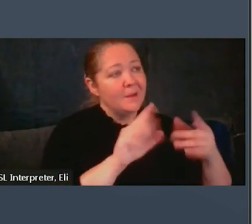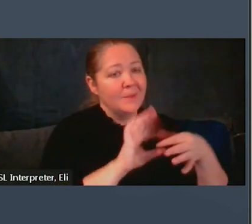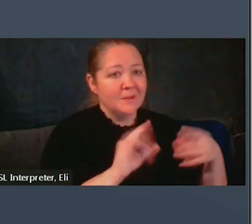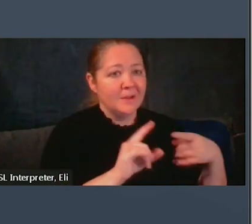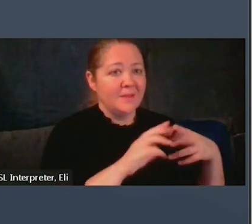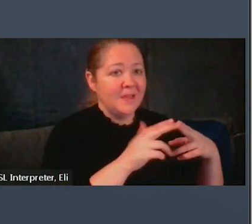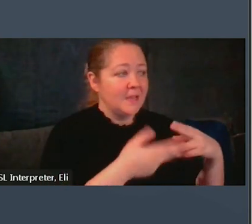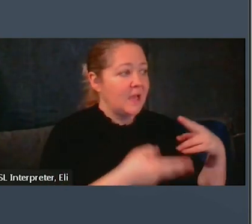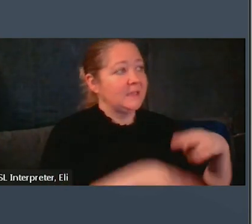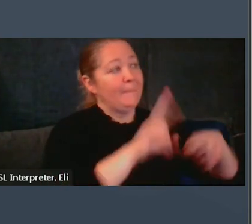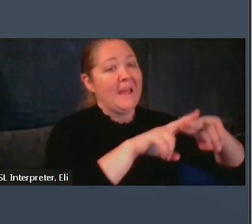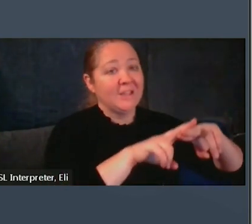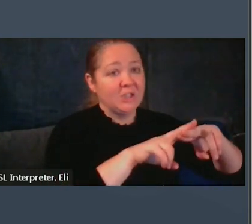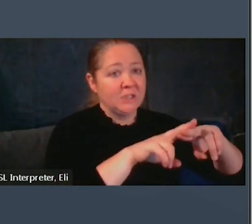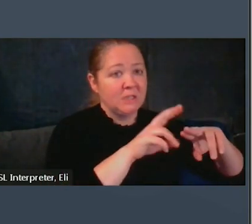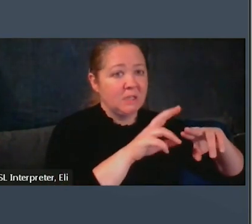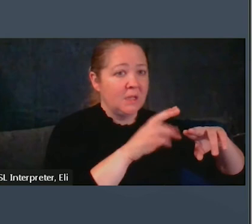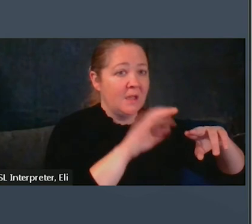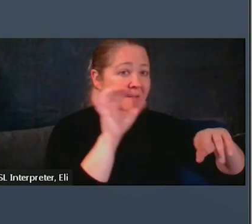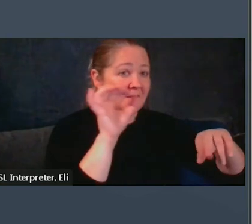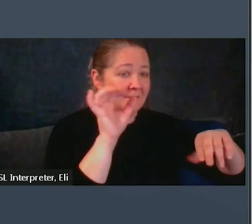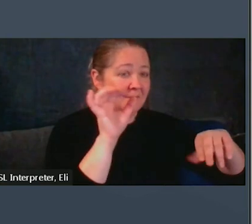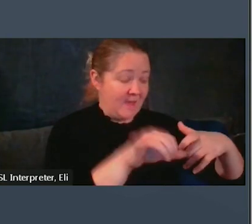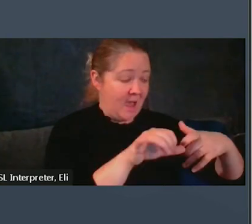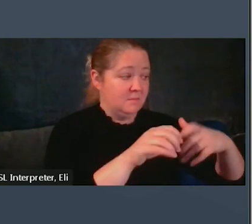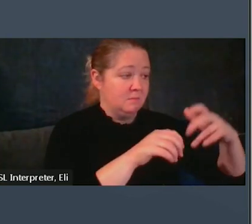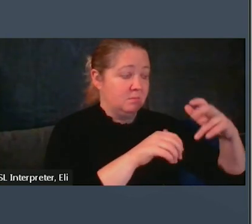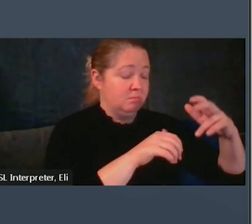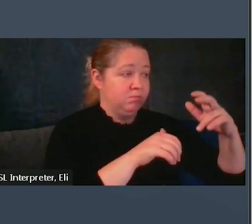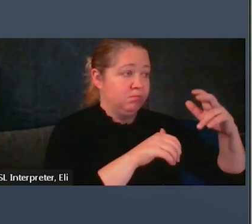between individuals of the community and the expanding of